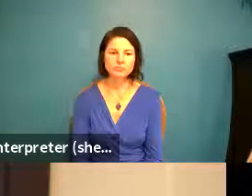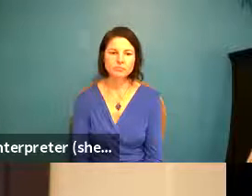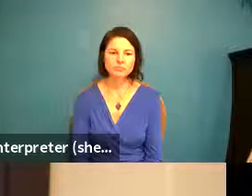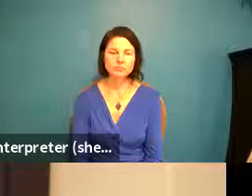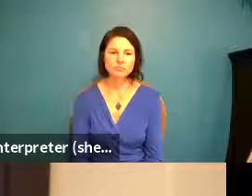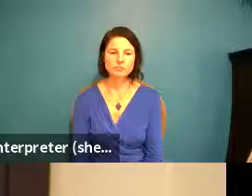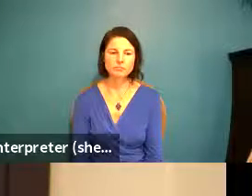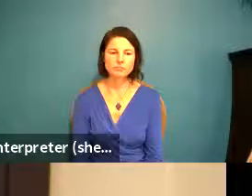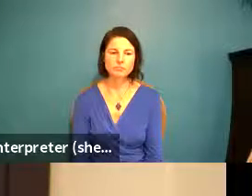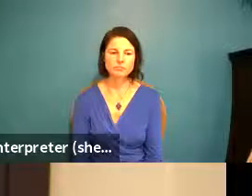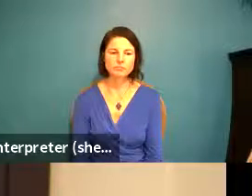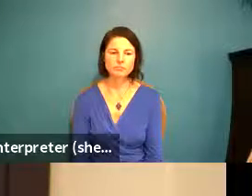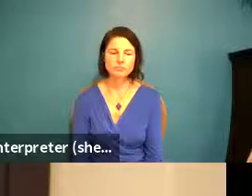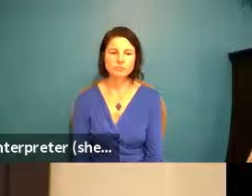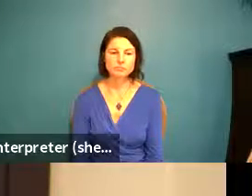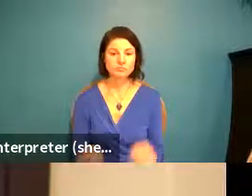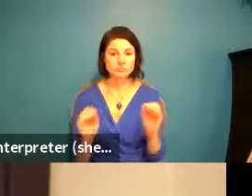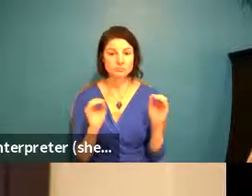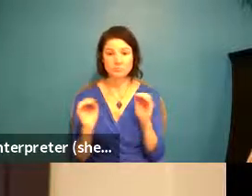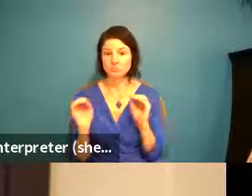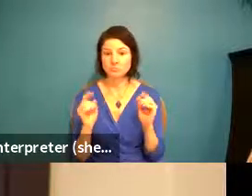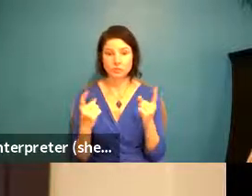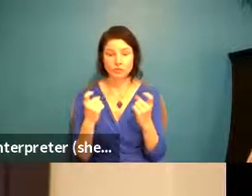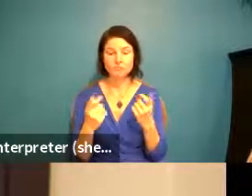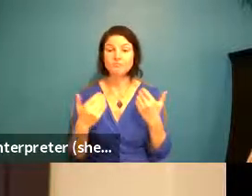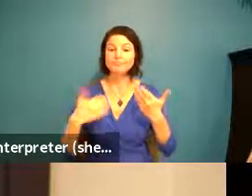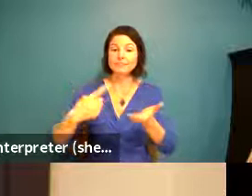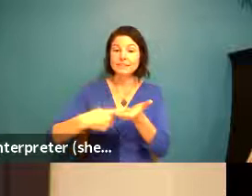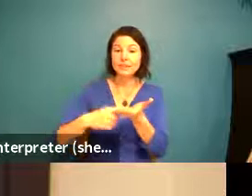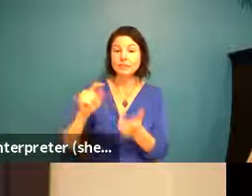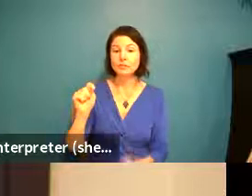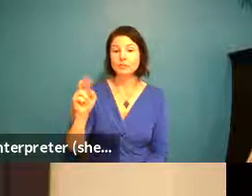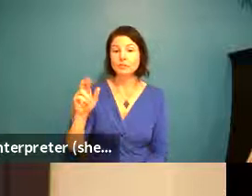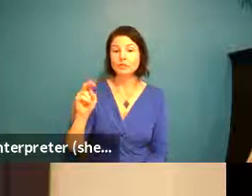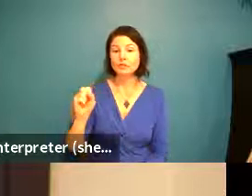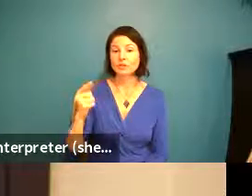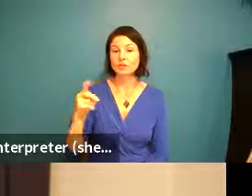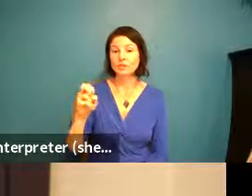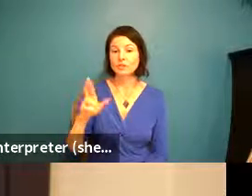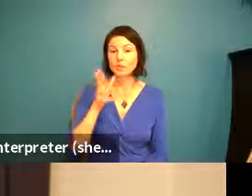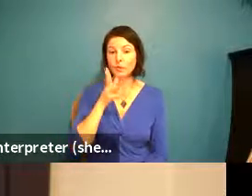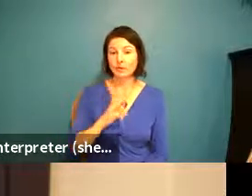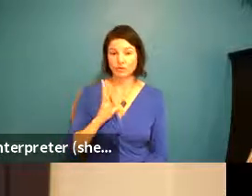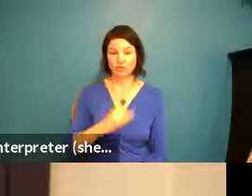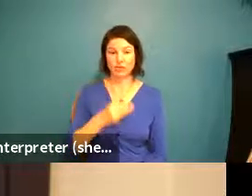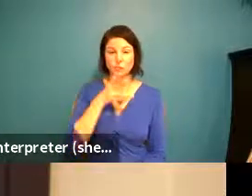All right, not hearing any other questions. Let's talk about transgender women. Transgender women are women who were assigned